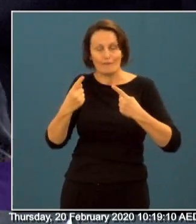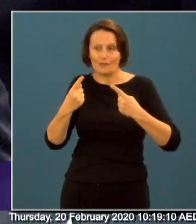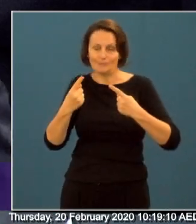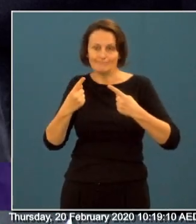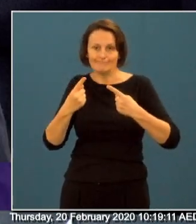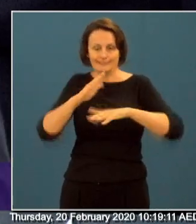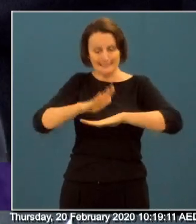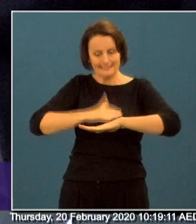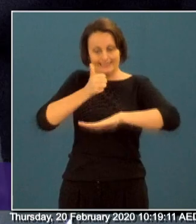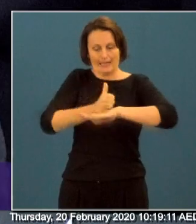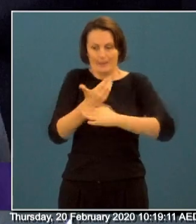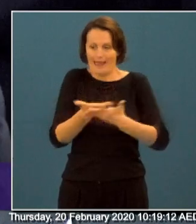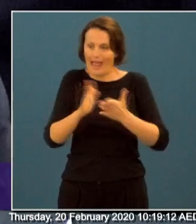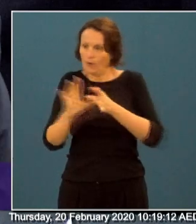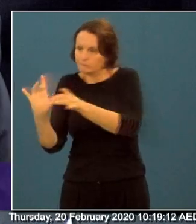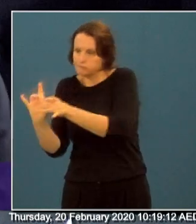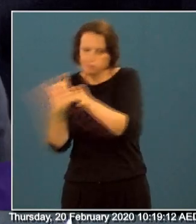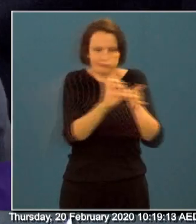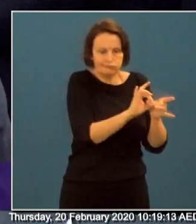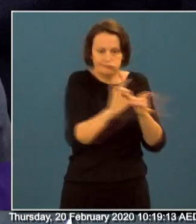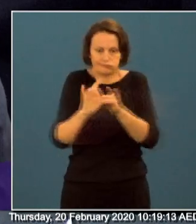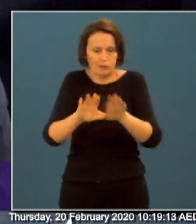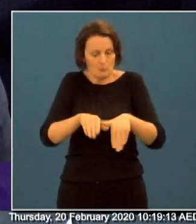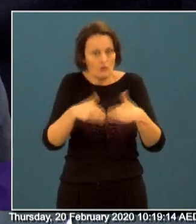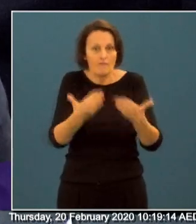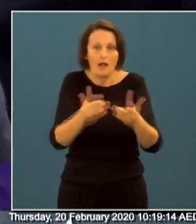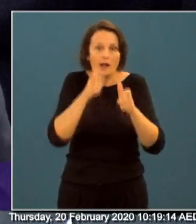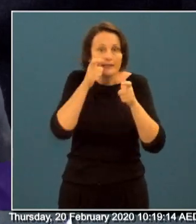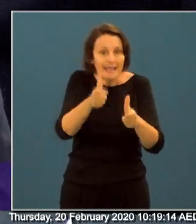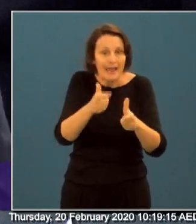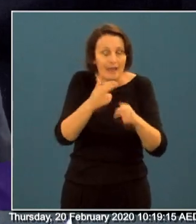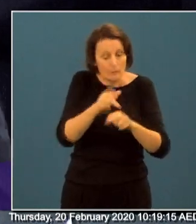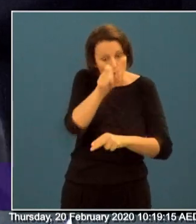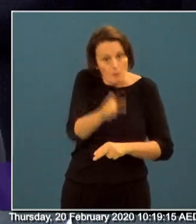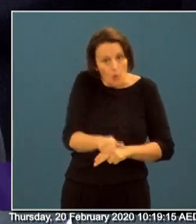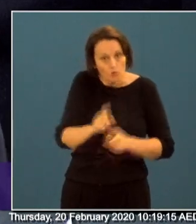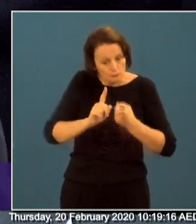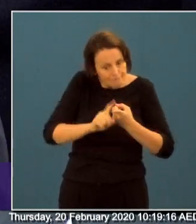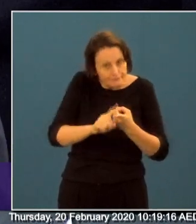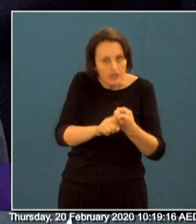and they yielded some really very useful information.